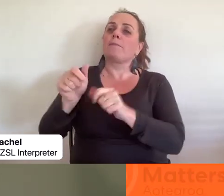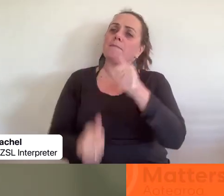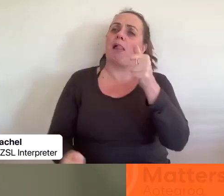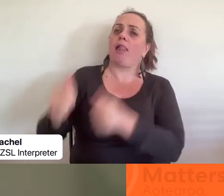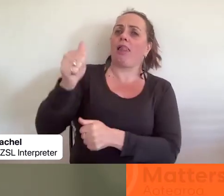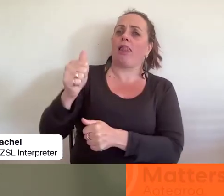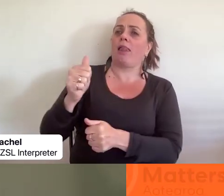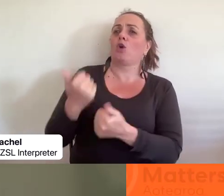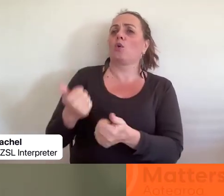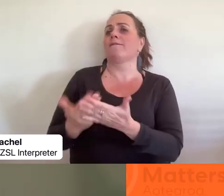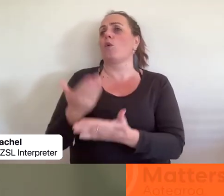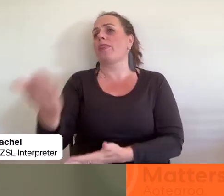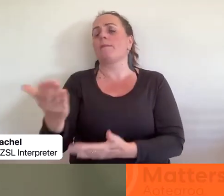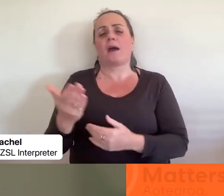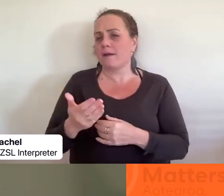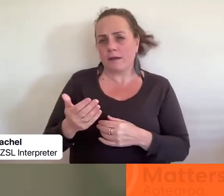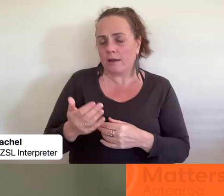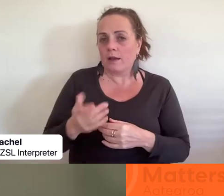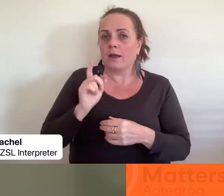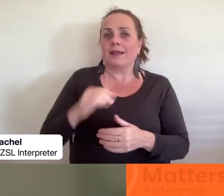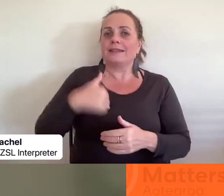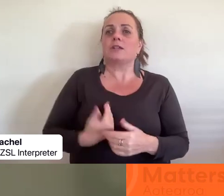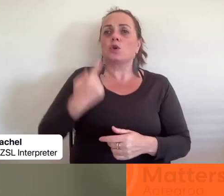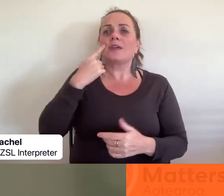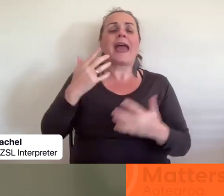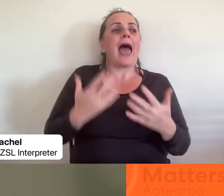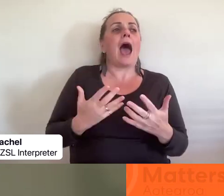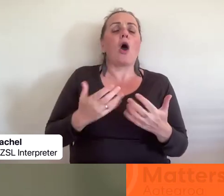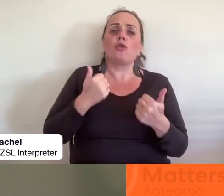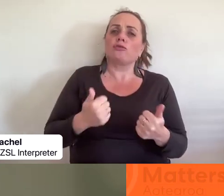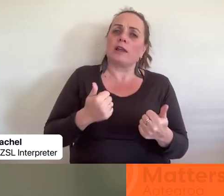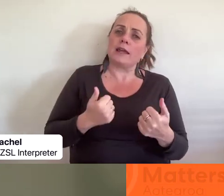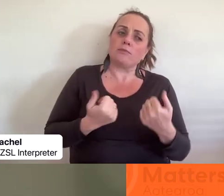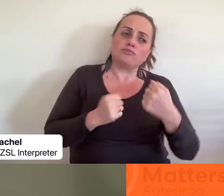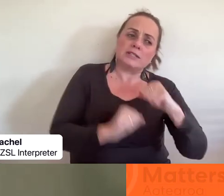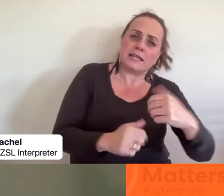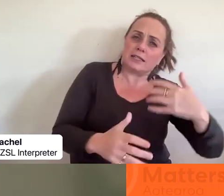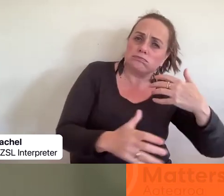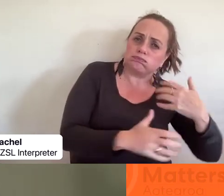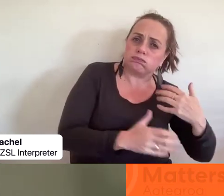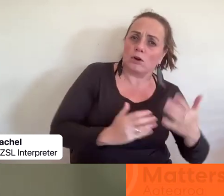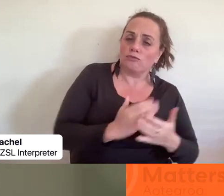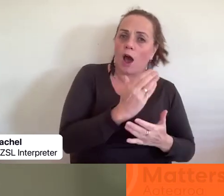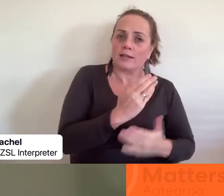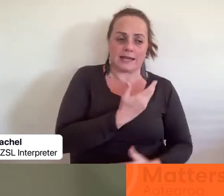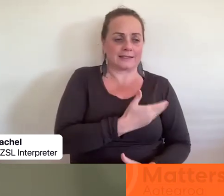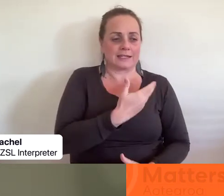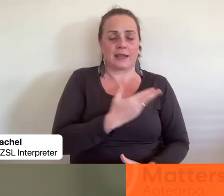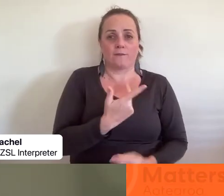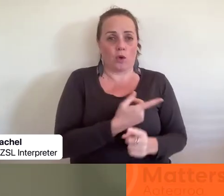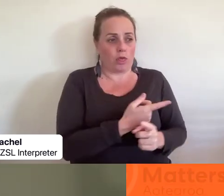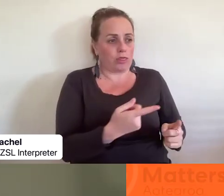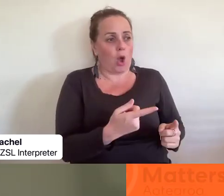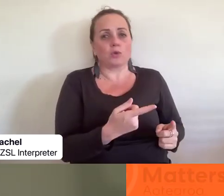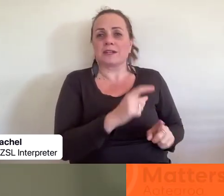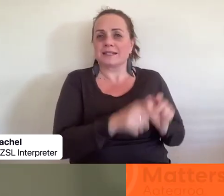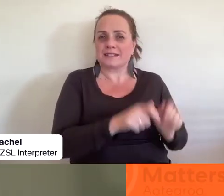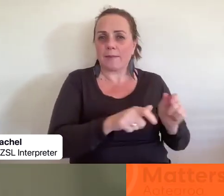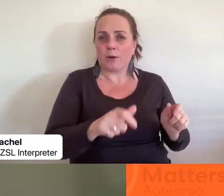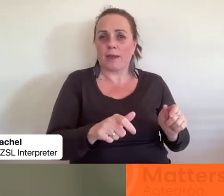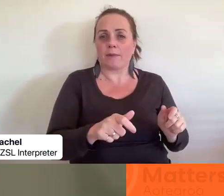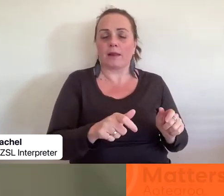faithfully it protects the rights and dignity of those whose voices have too often been ignored.